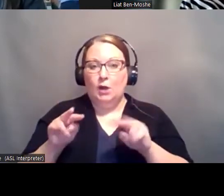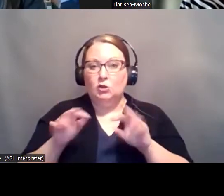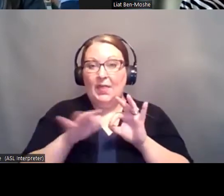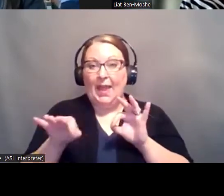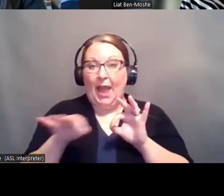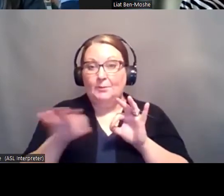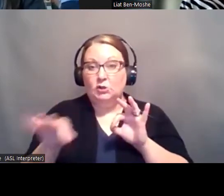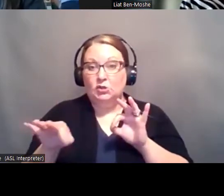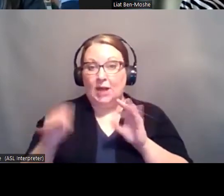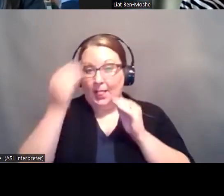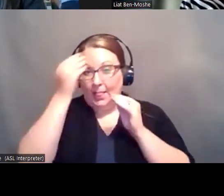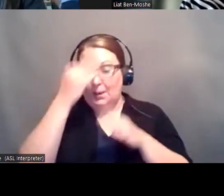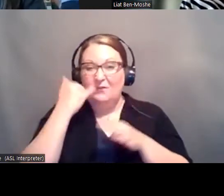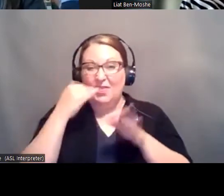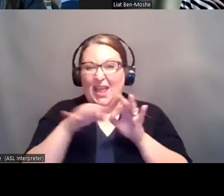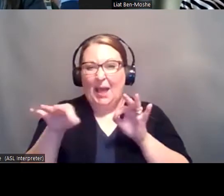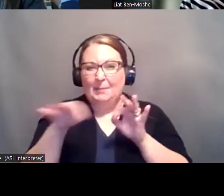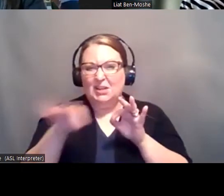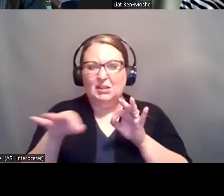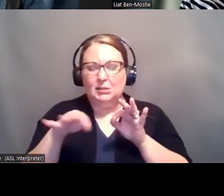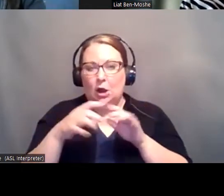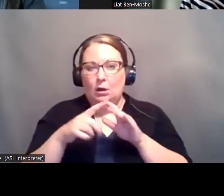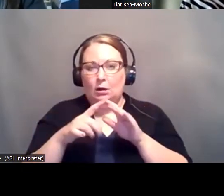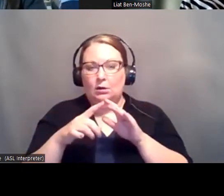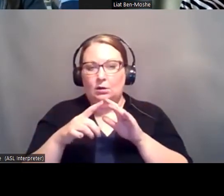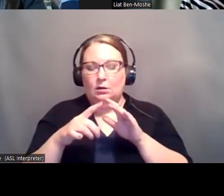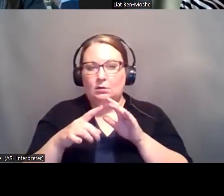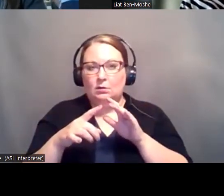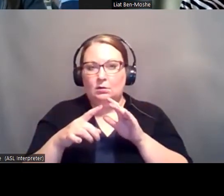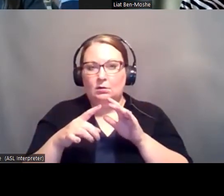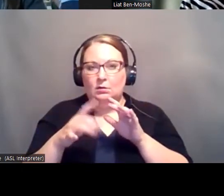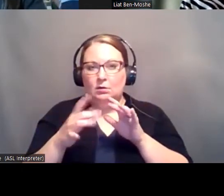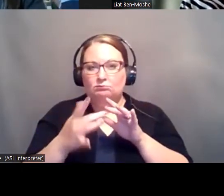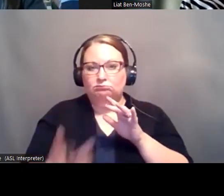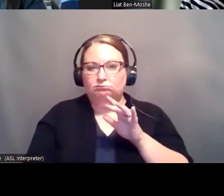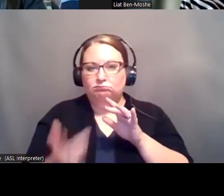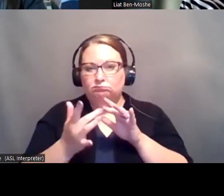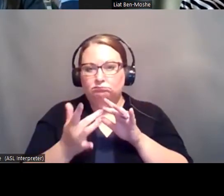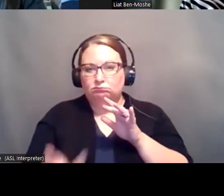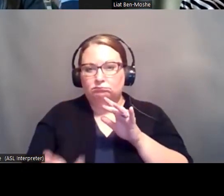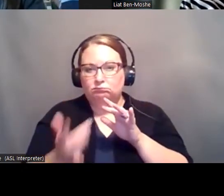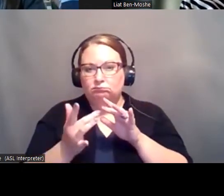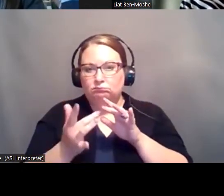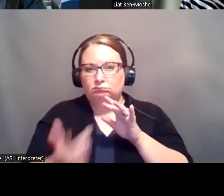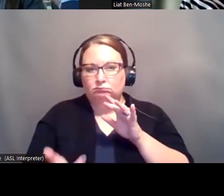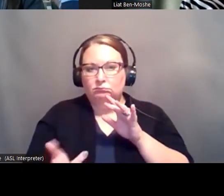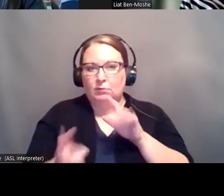if the captions are really dropping your audio to the point that they can't follow it. - All right.